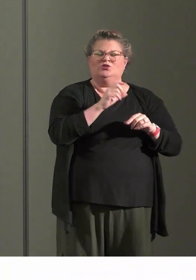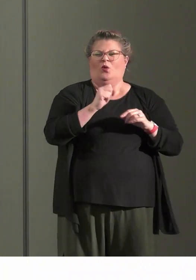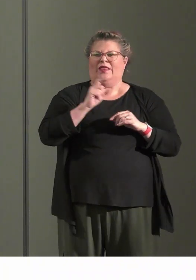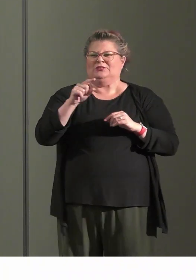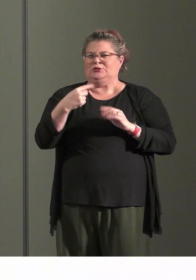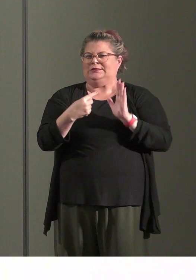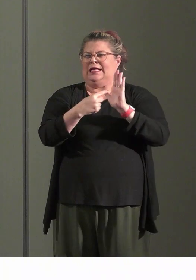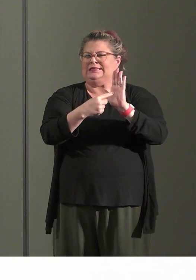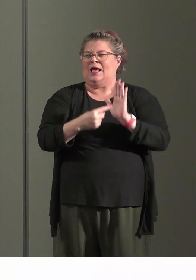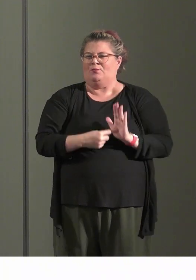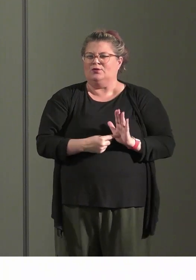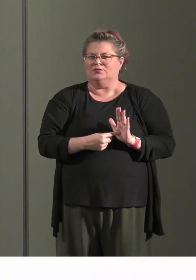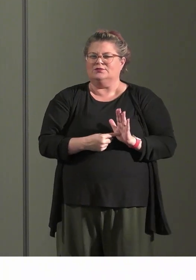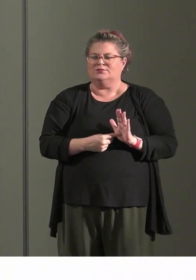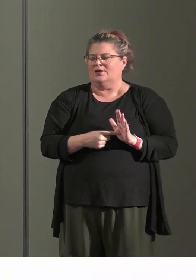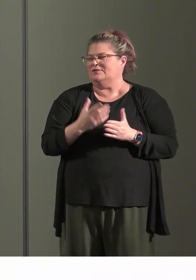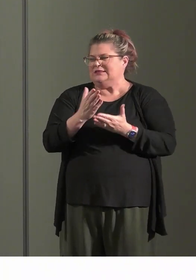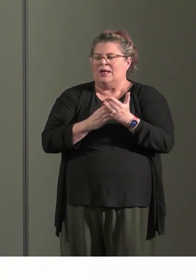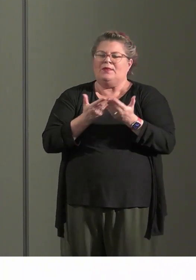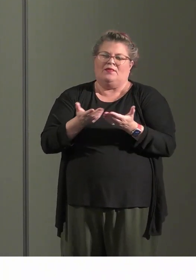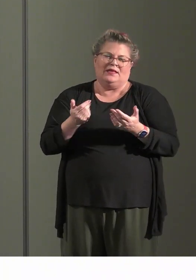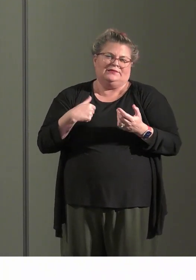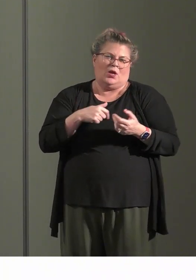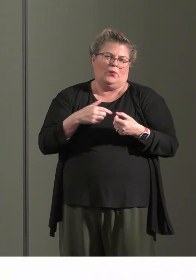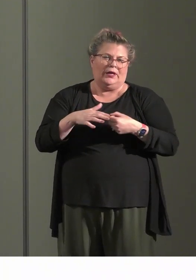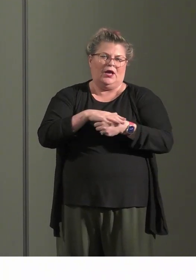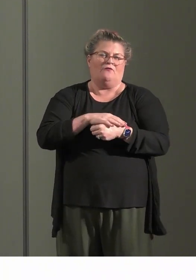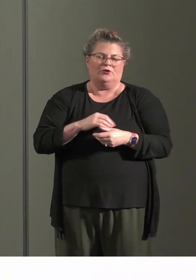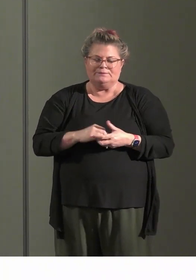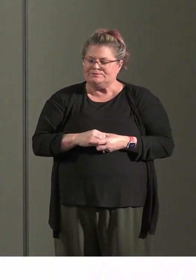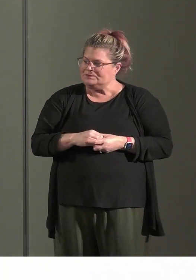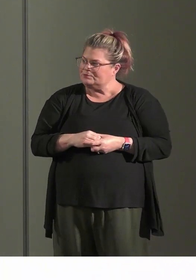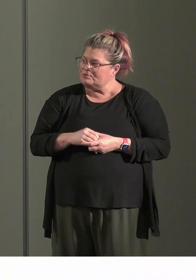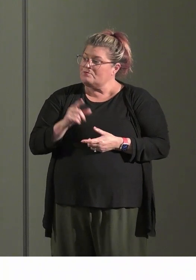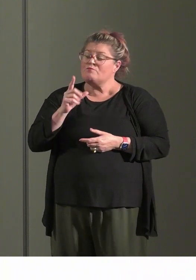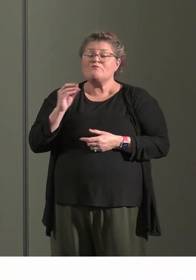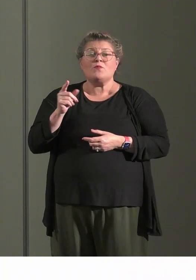the products and services covered >> DAVE: You mentioned EAA must be implemented